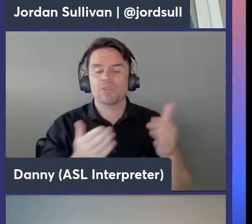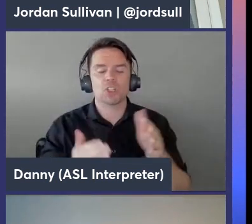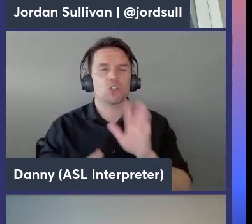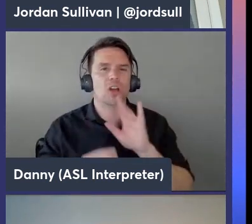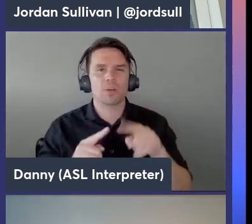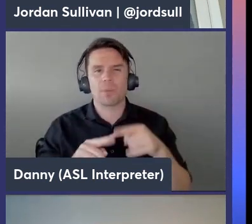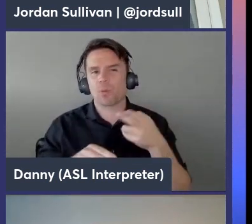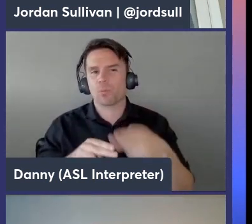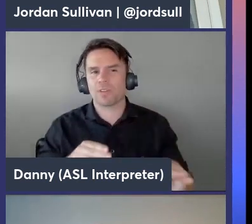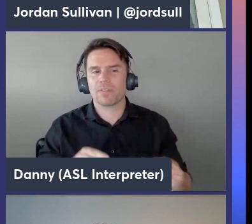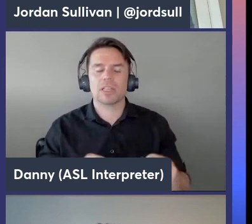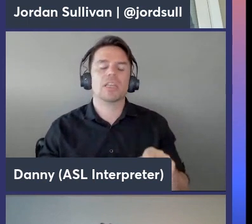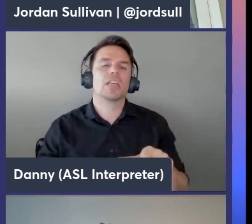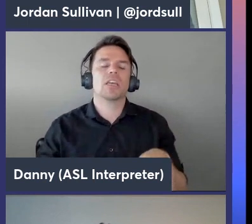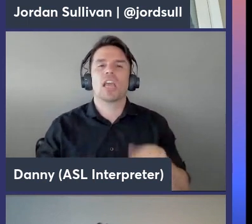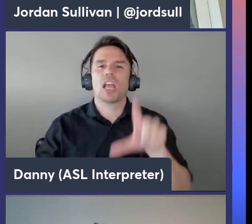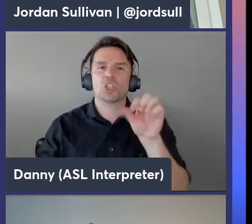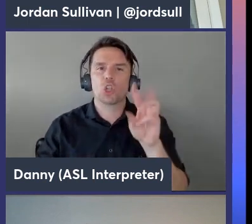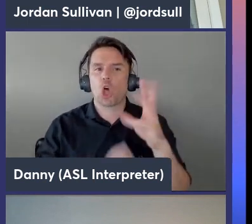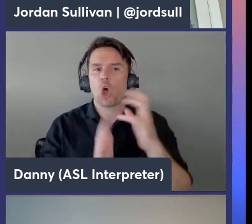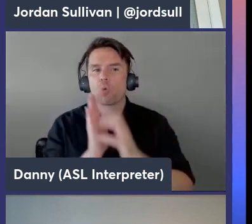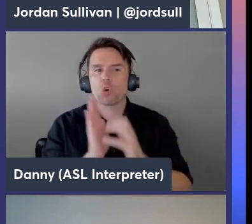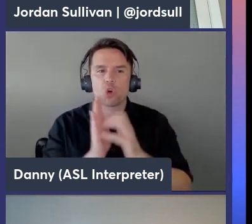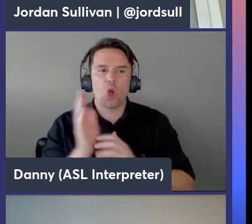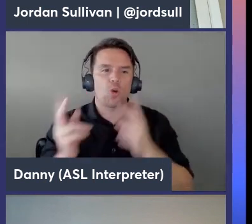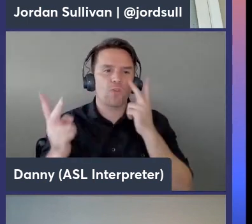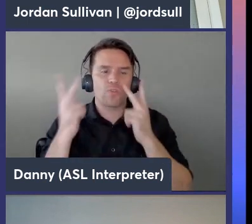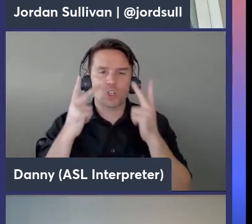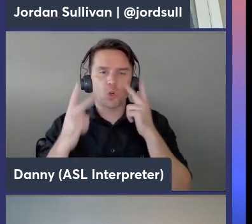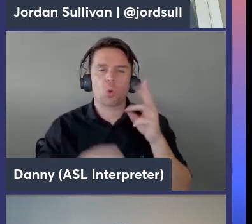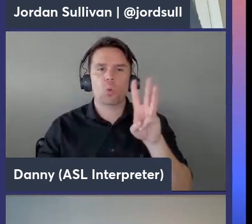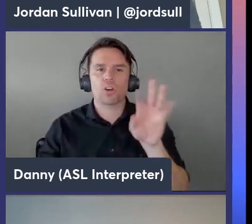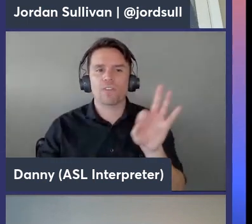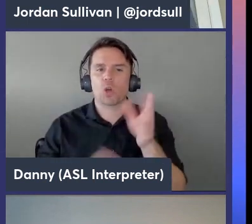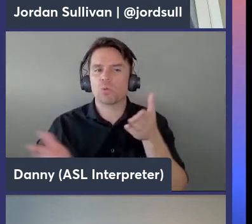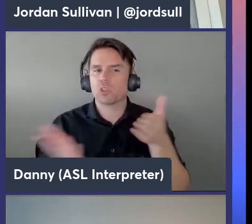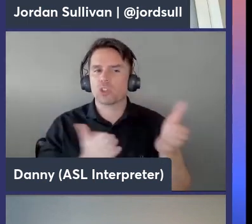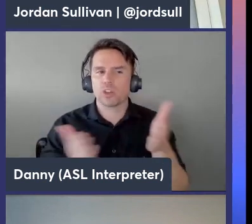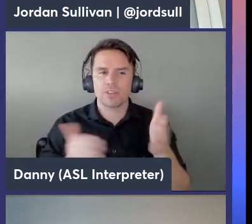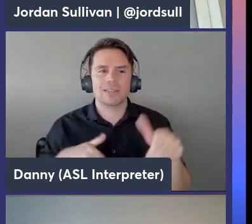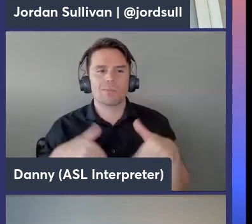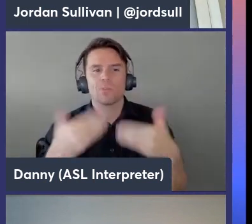that can provide orchestration for other AWS services, supporting common workflow patterns,